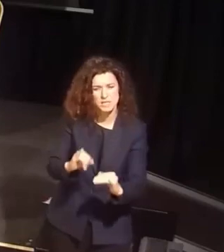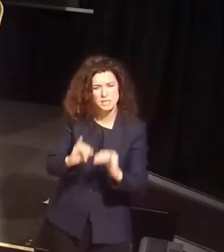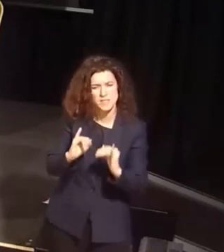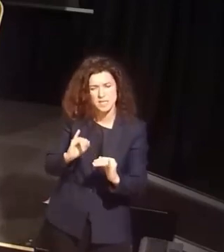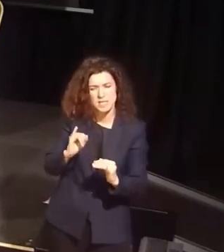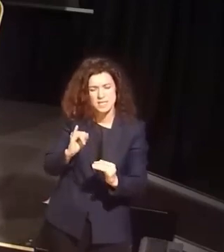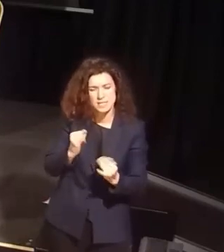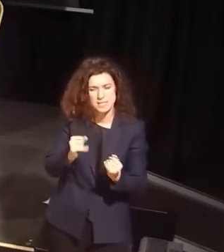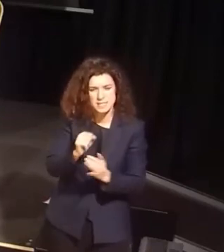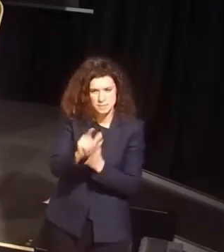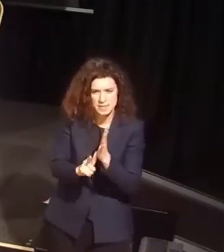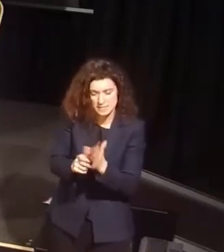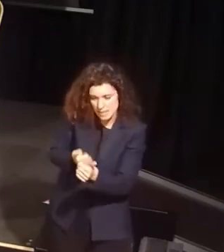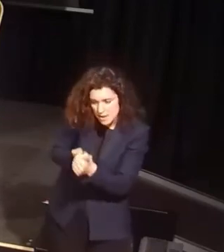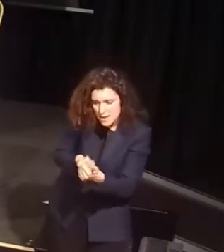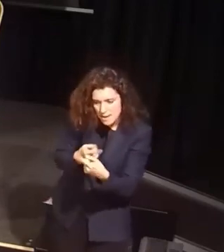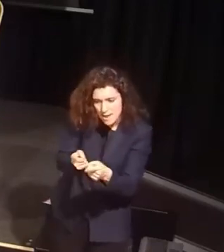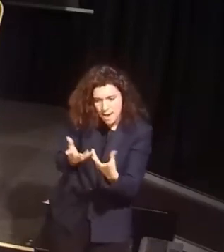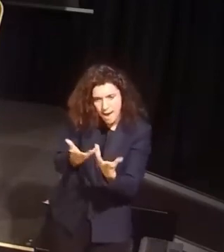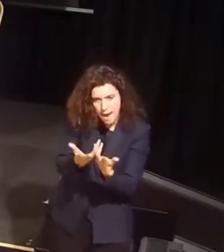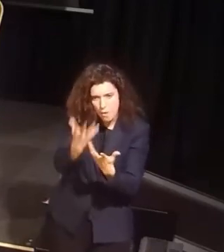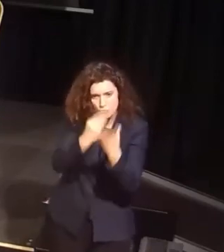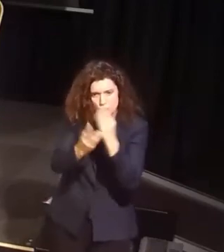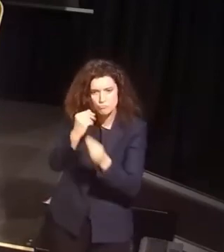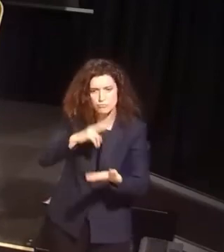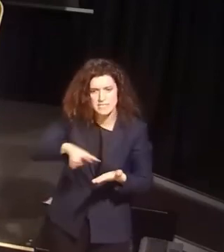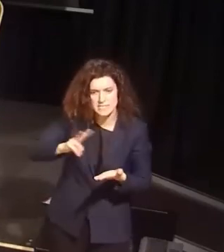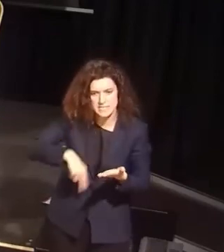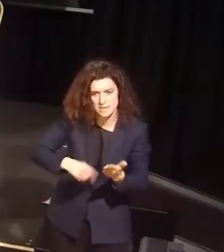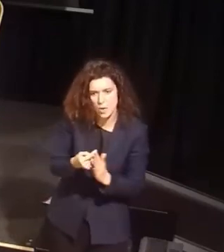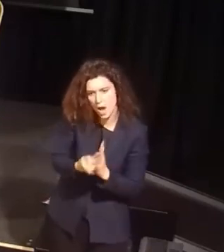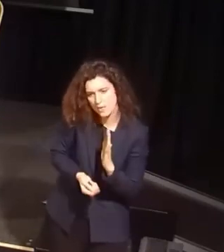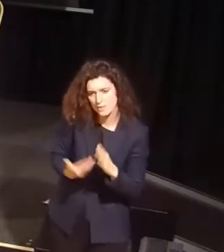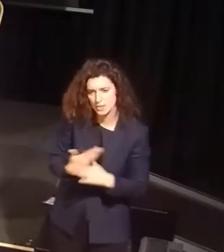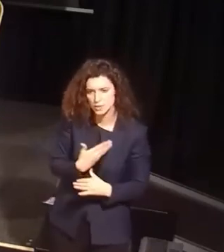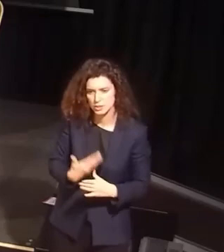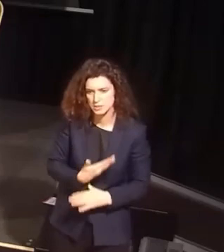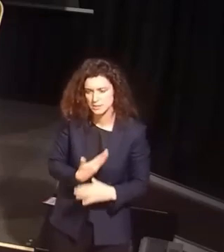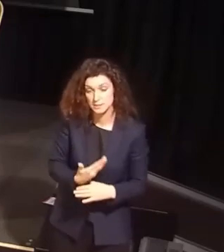to learn how to read and other functions like that. Almost every single one of them